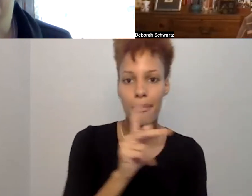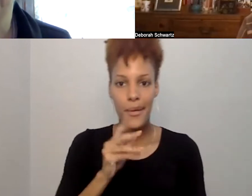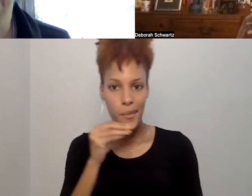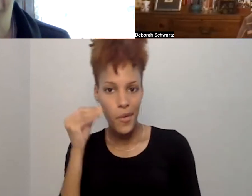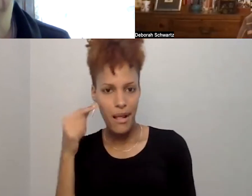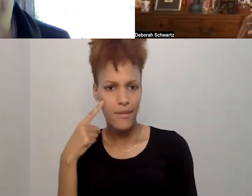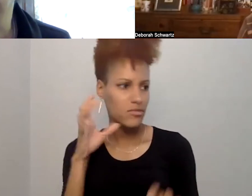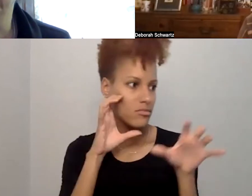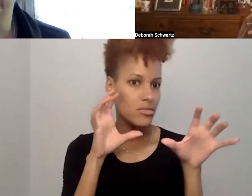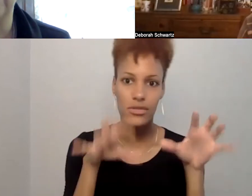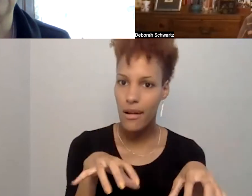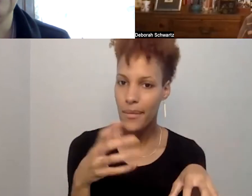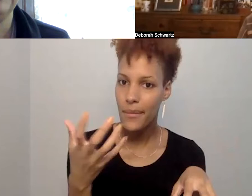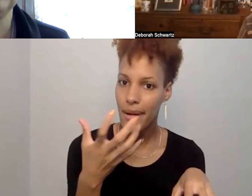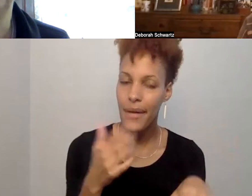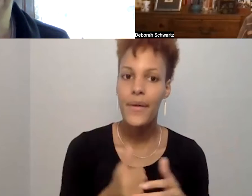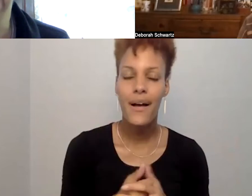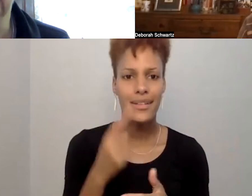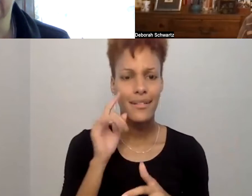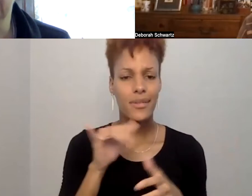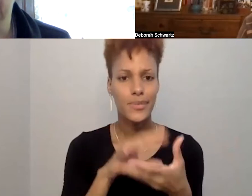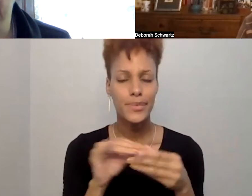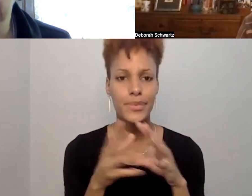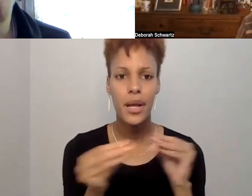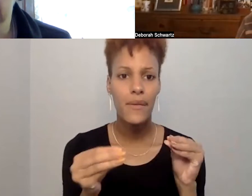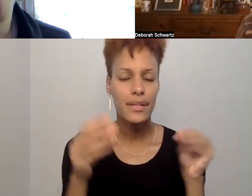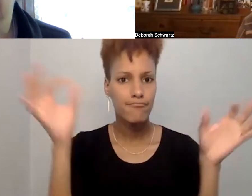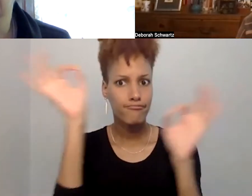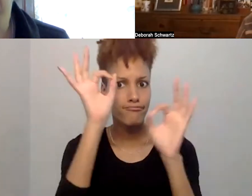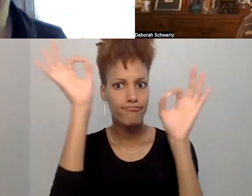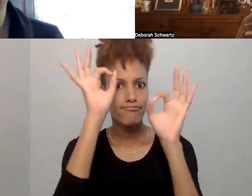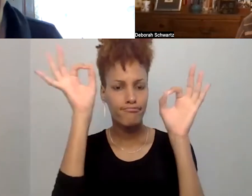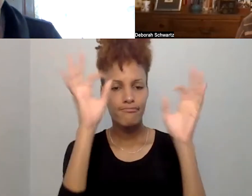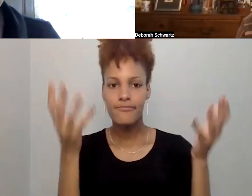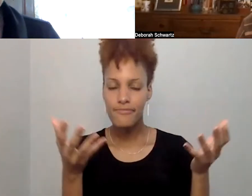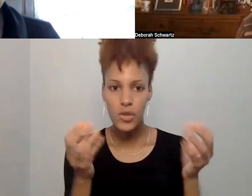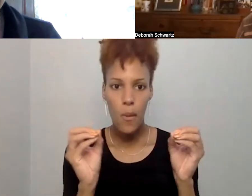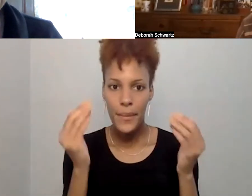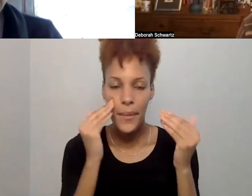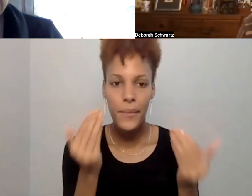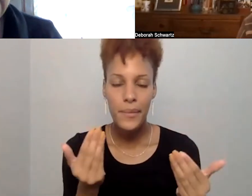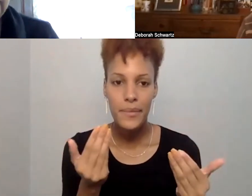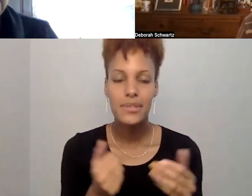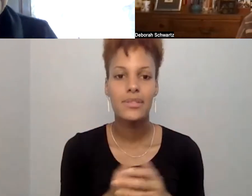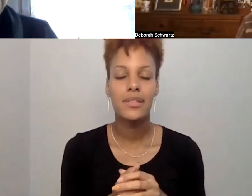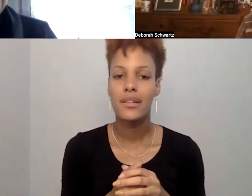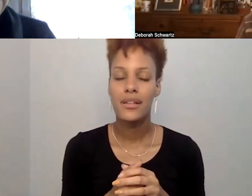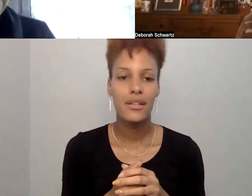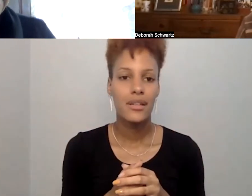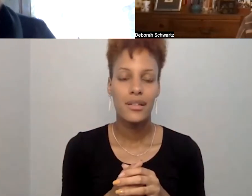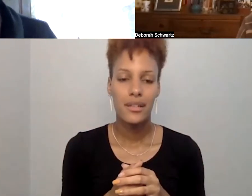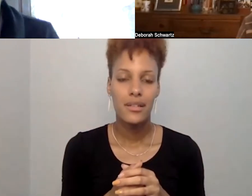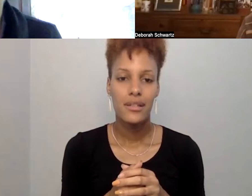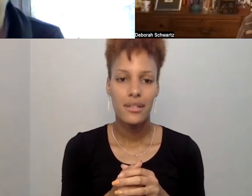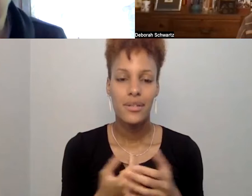I think it's a story that is completely unknown, and completely fascinating.